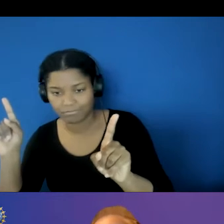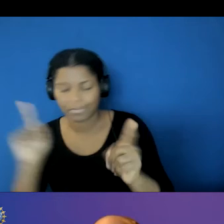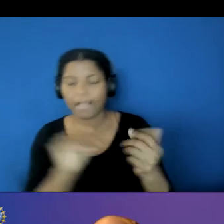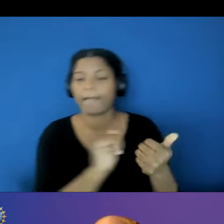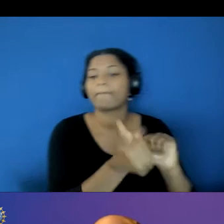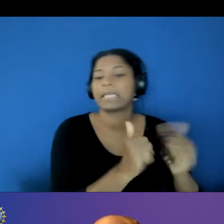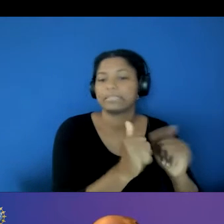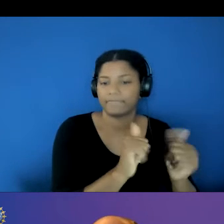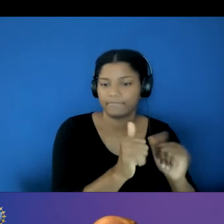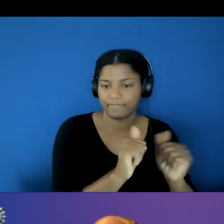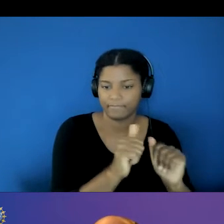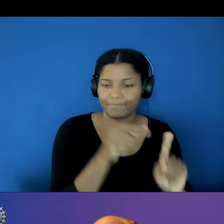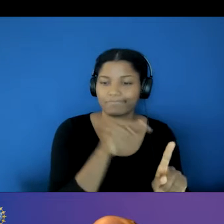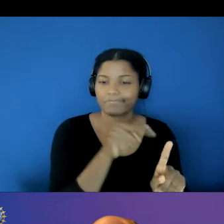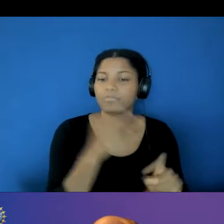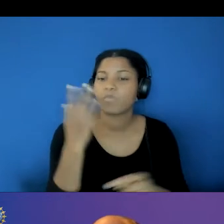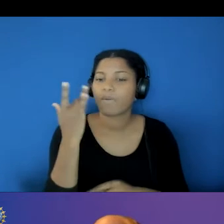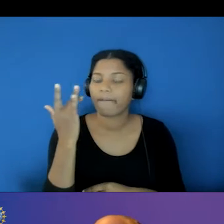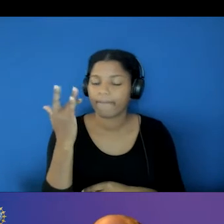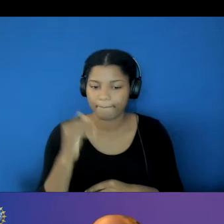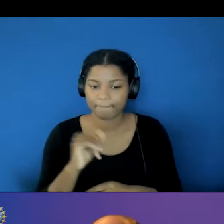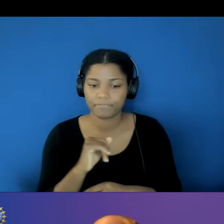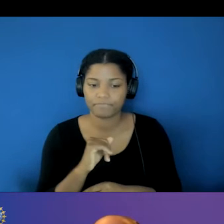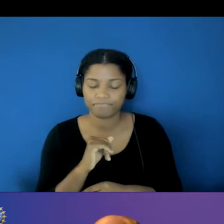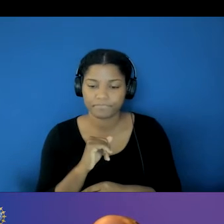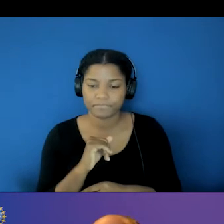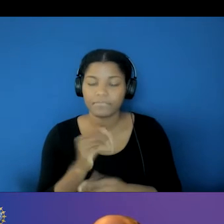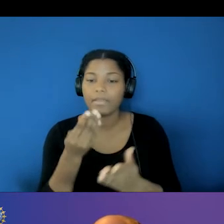Because in large part, budgets,